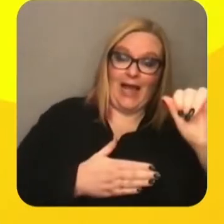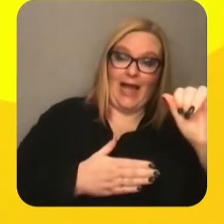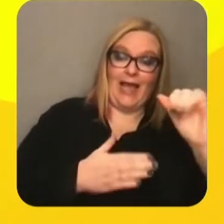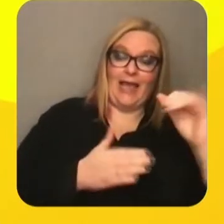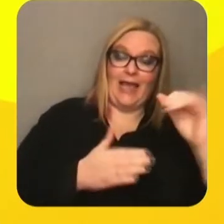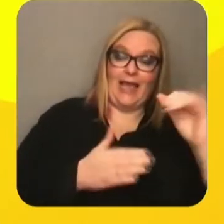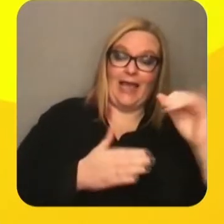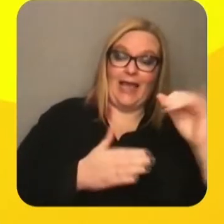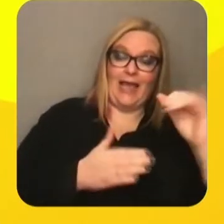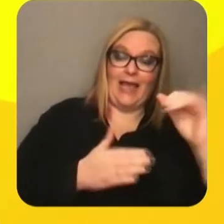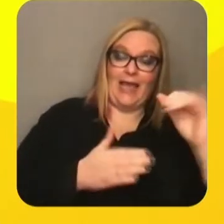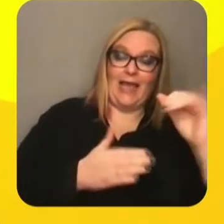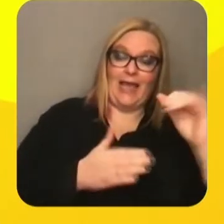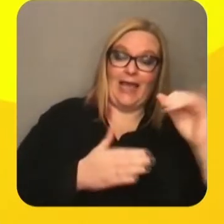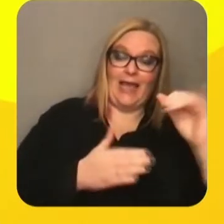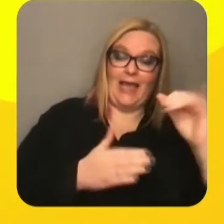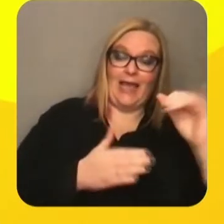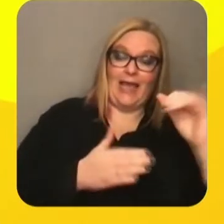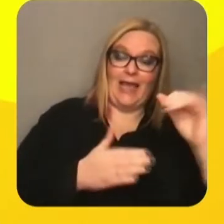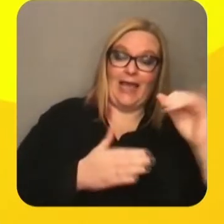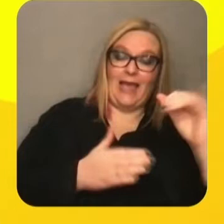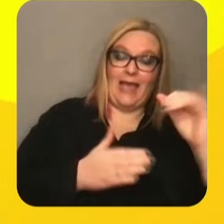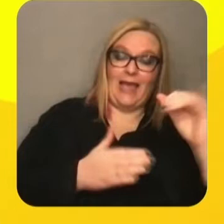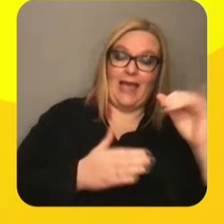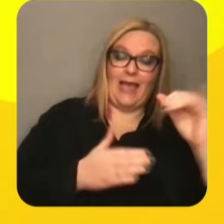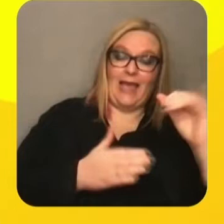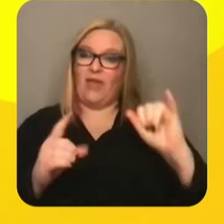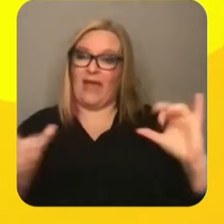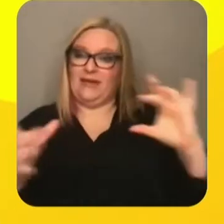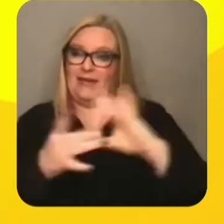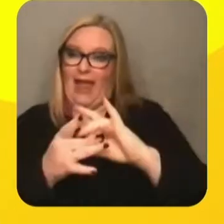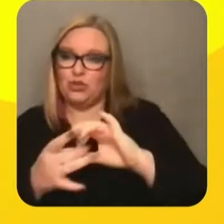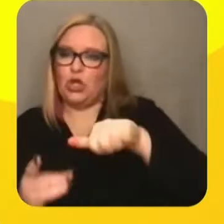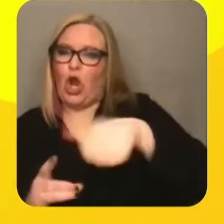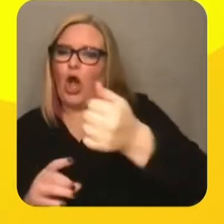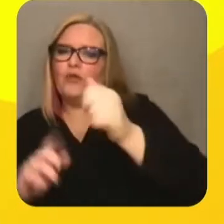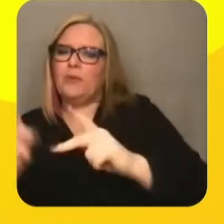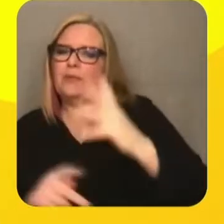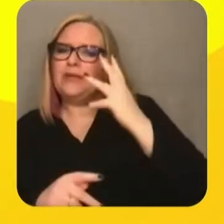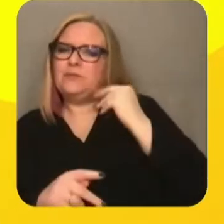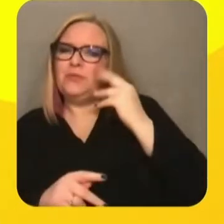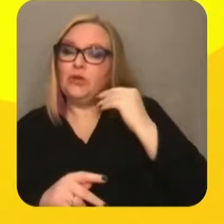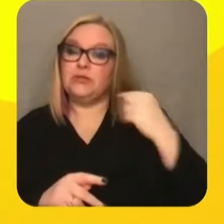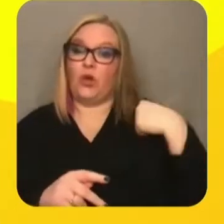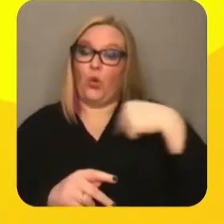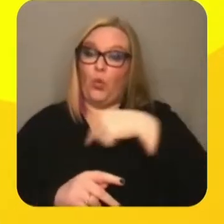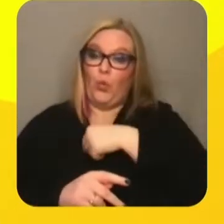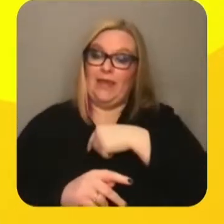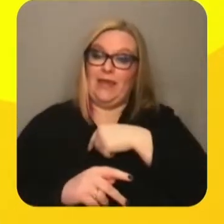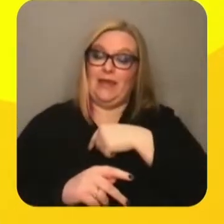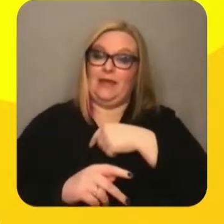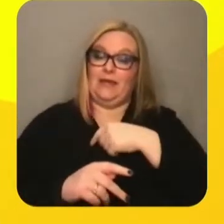But also that intersection of people experience, because ultimately our underpinning is equitable experiences for all.